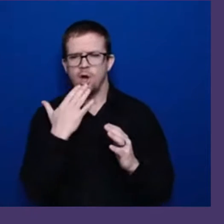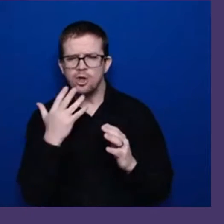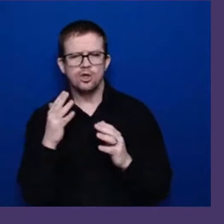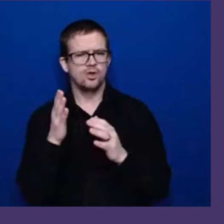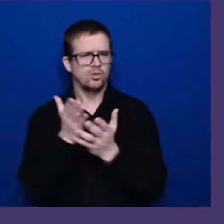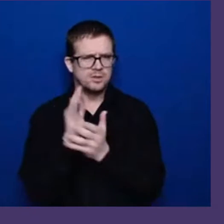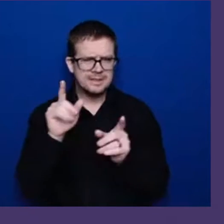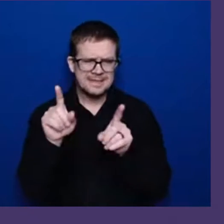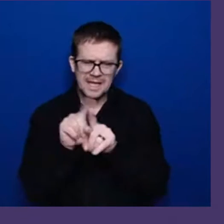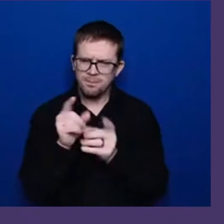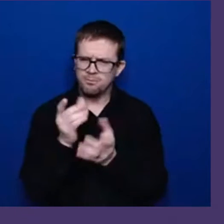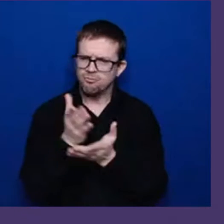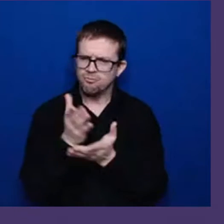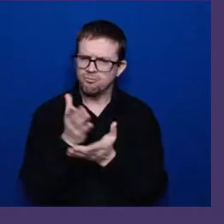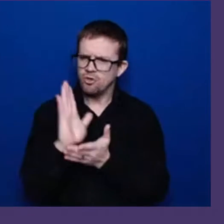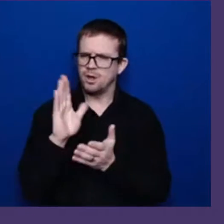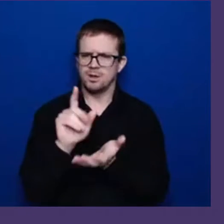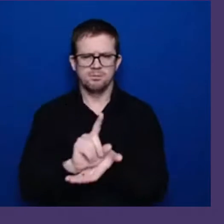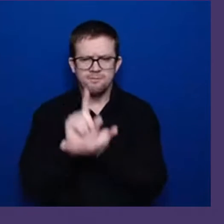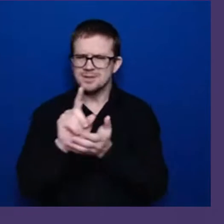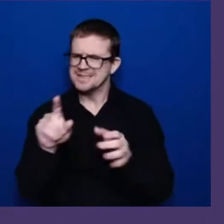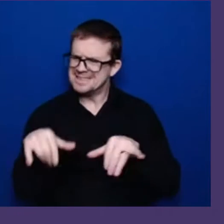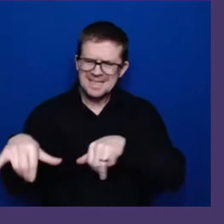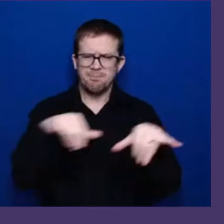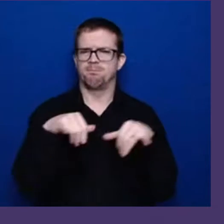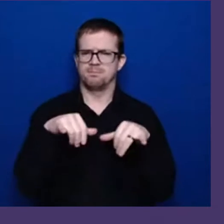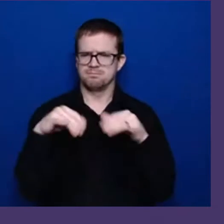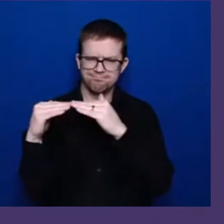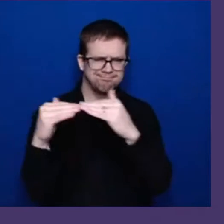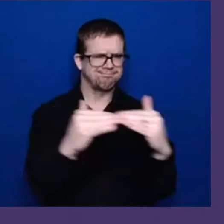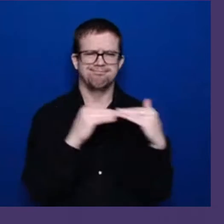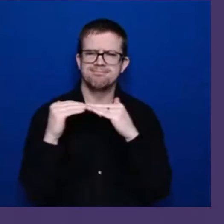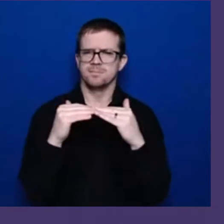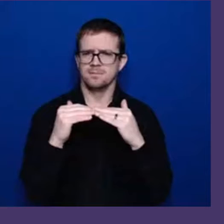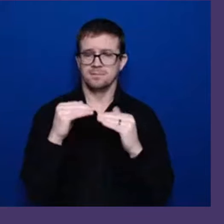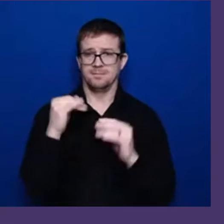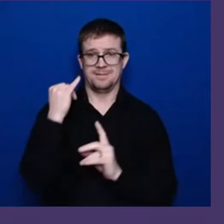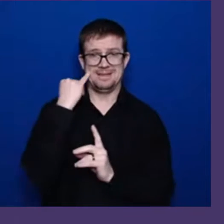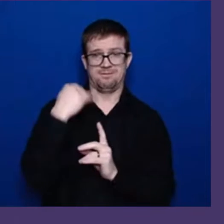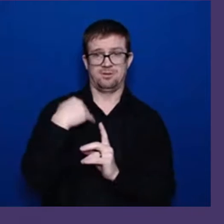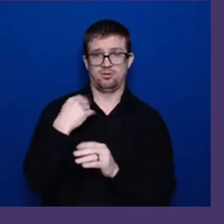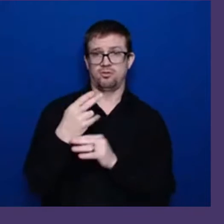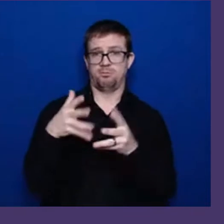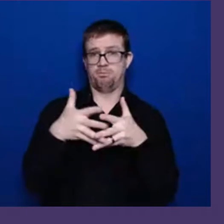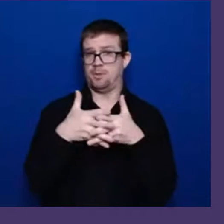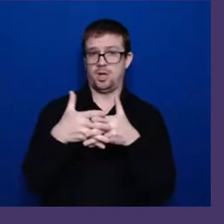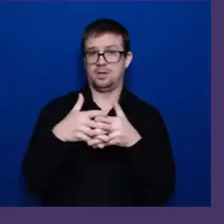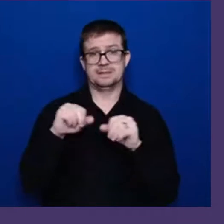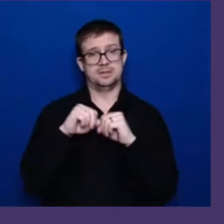If we use the American society as our measuring stick,